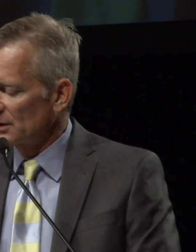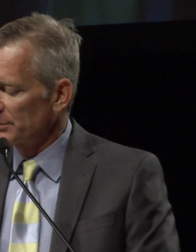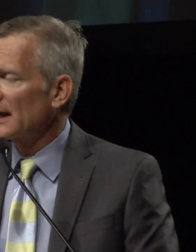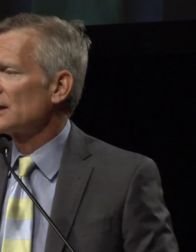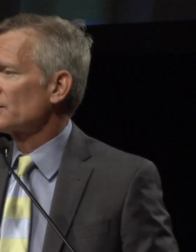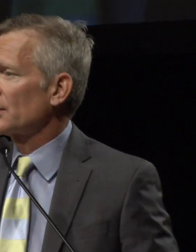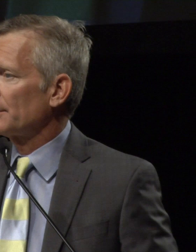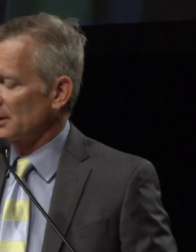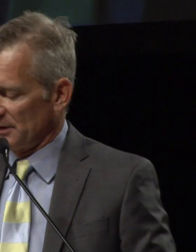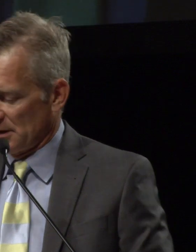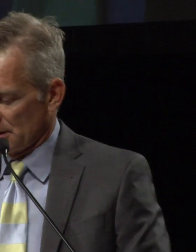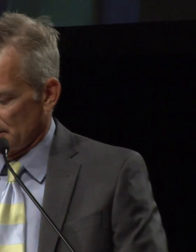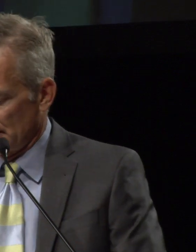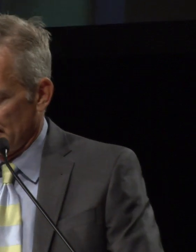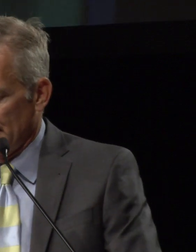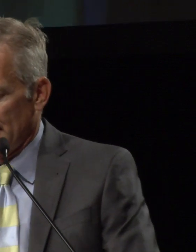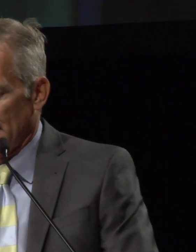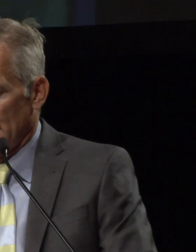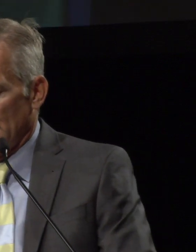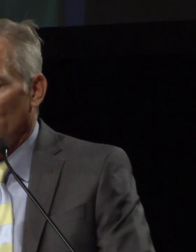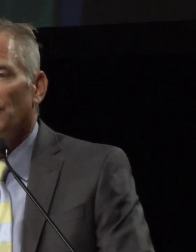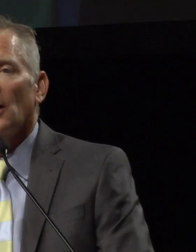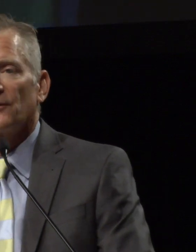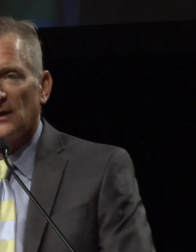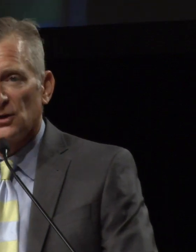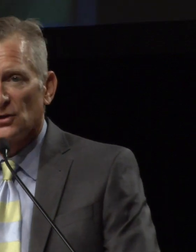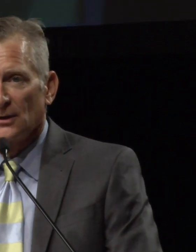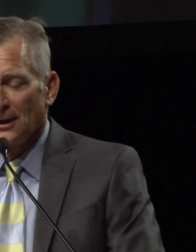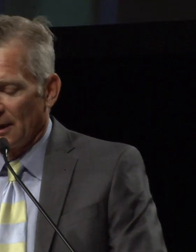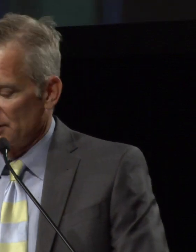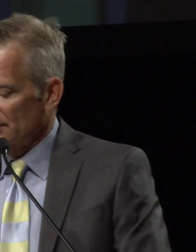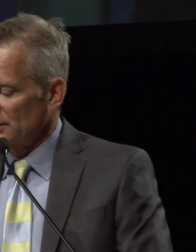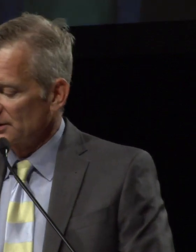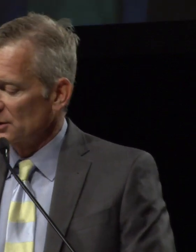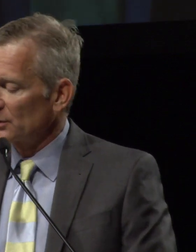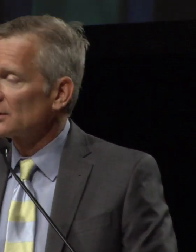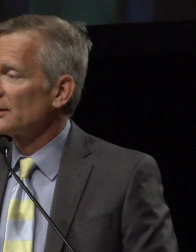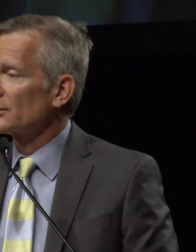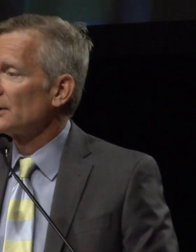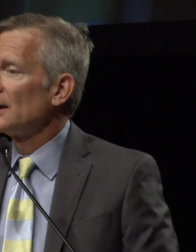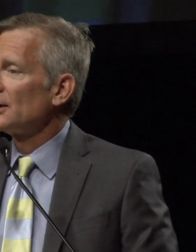PLANS FOR THE UPCOMING YEAR. WHEN THEY ARE FINISHED, DR. DESTLER WILL DELIVER HIS